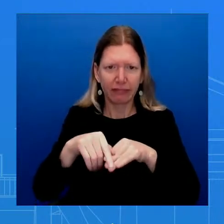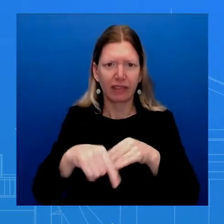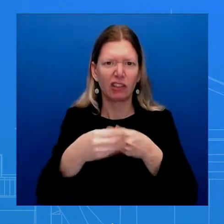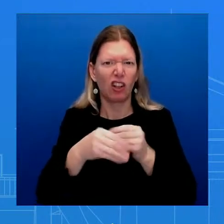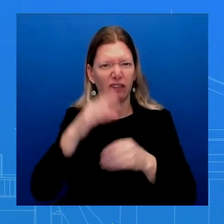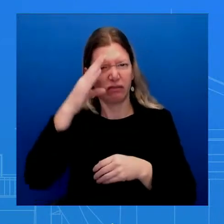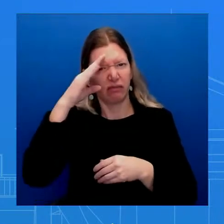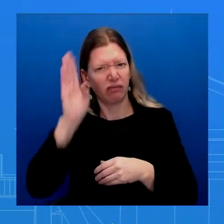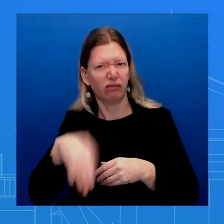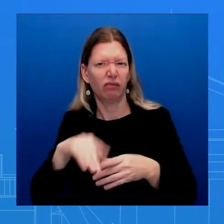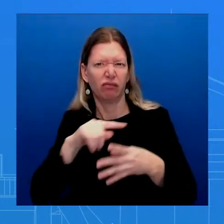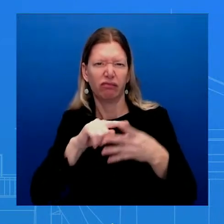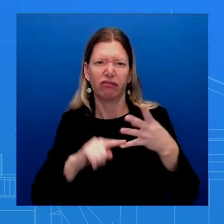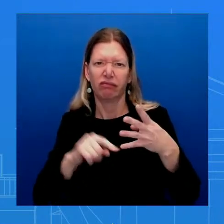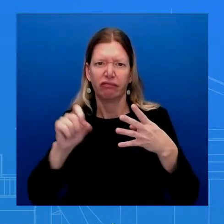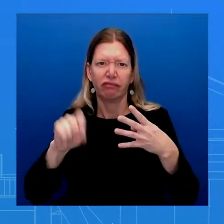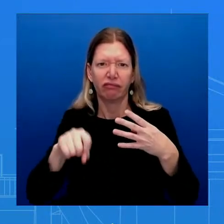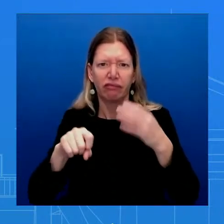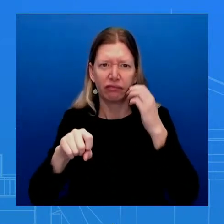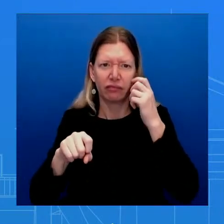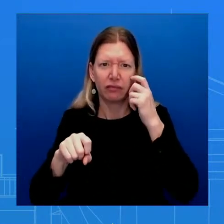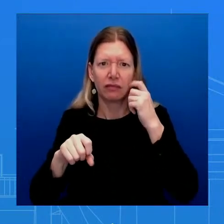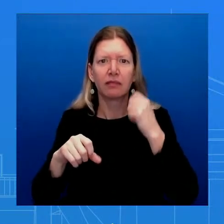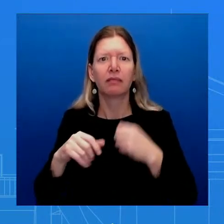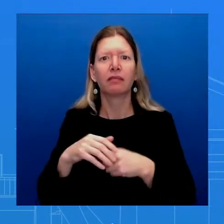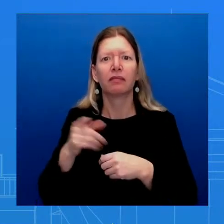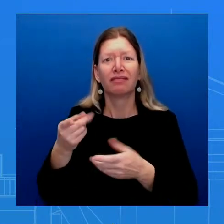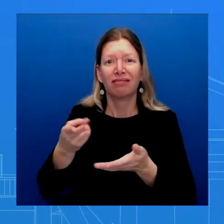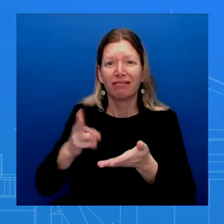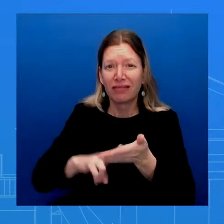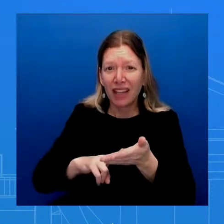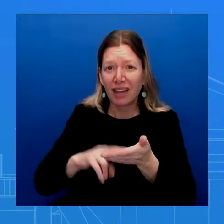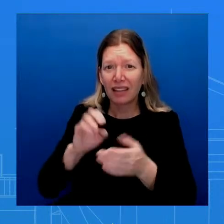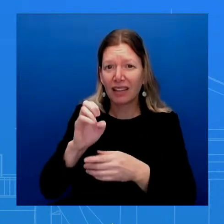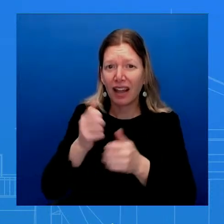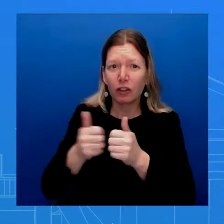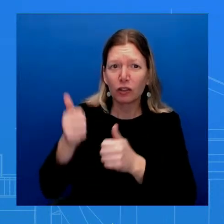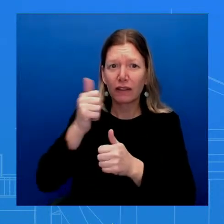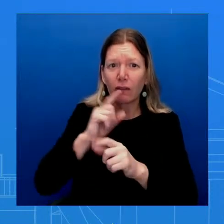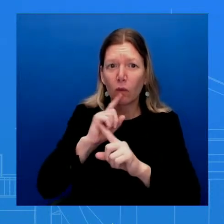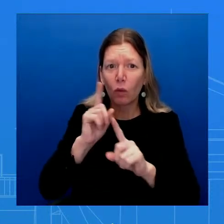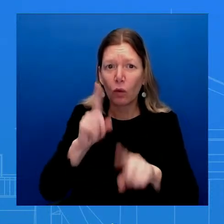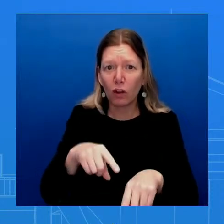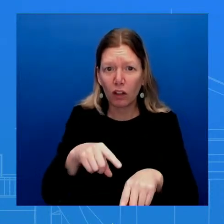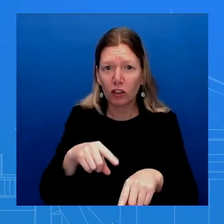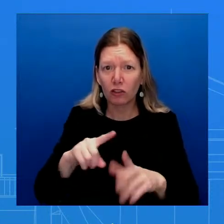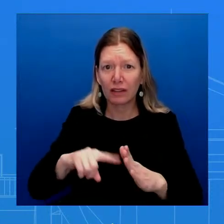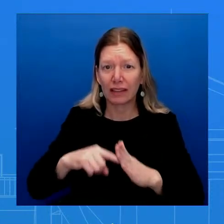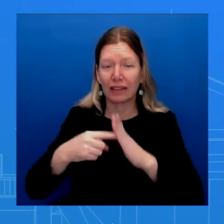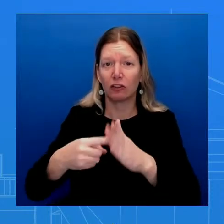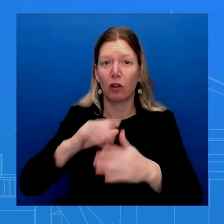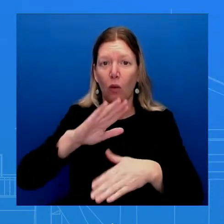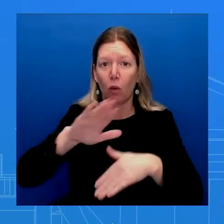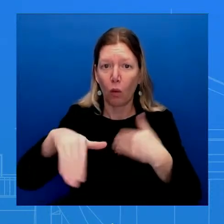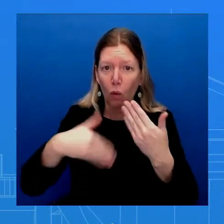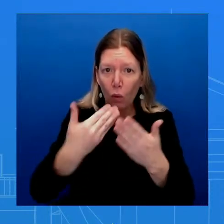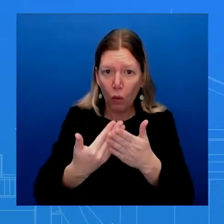initiate a whole-of-government approach to implementing this -- his equity agenda. And a couple of things that he did: He worked to protect the right